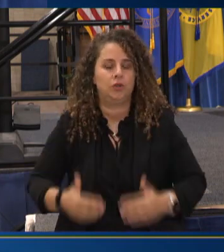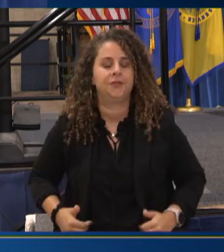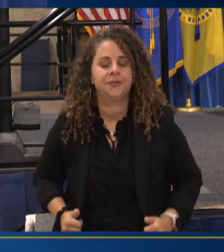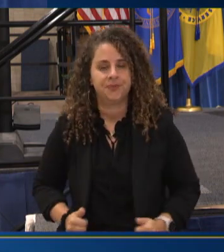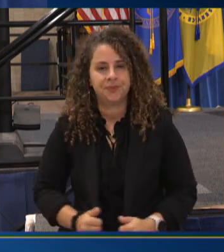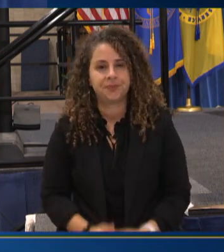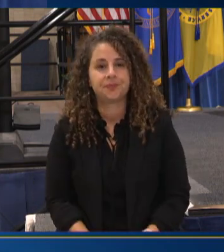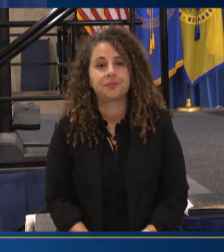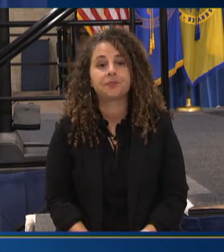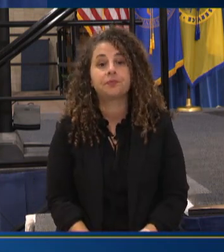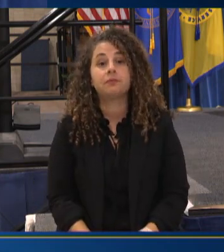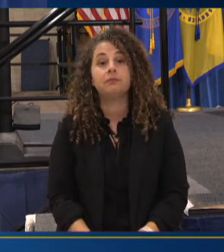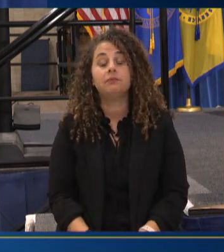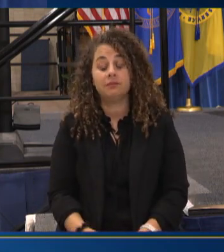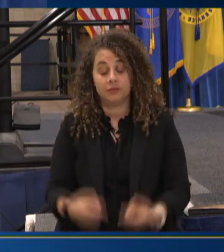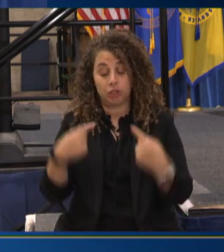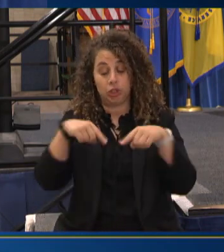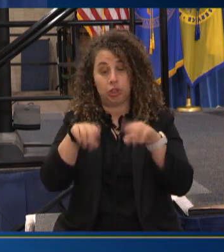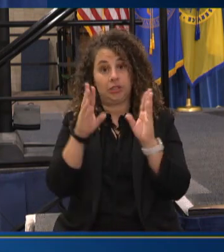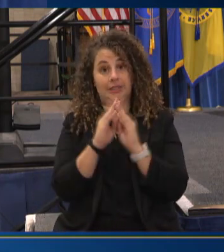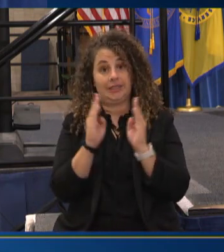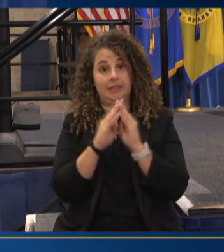During this meeting, we'll work to build